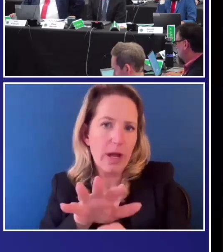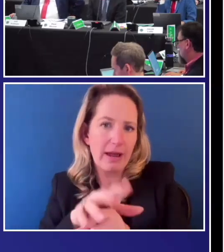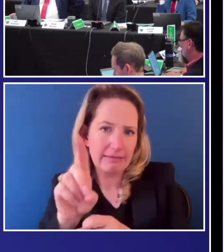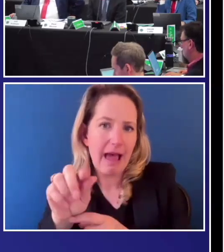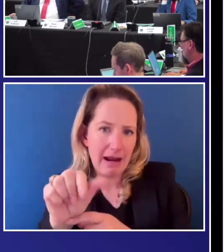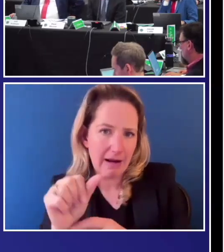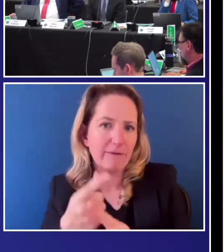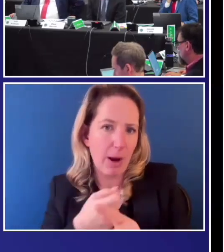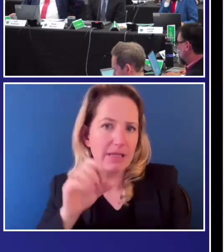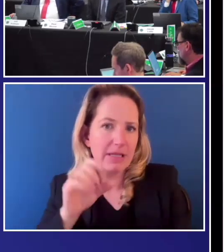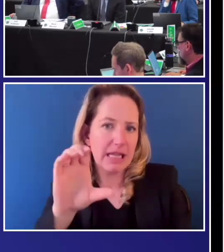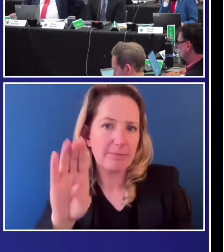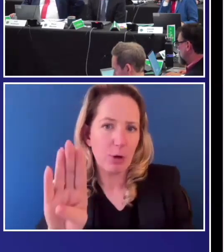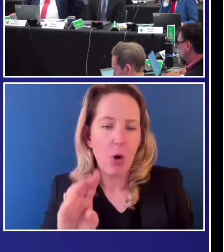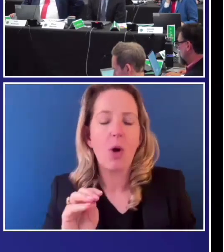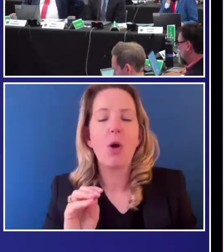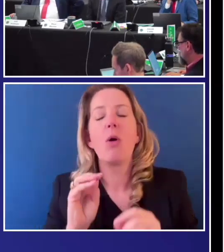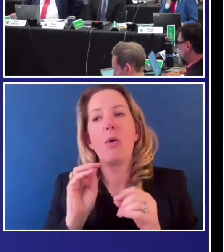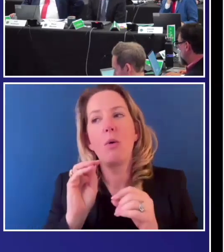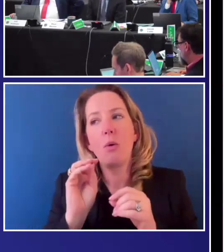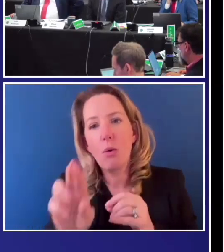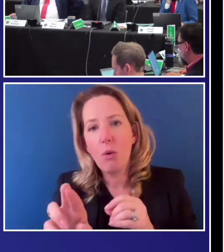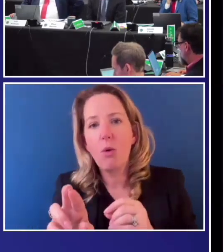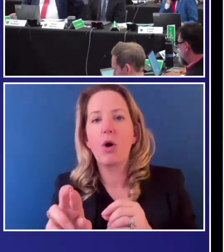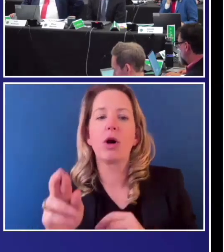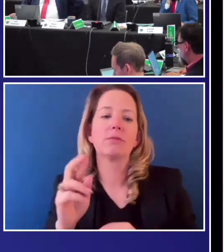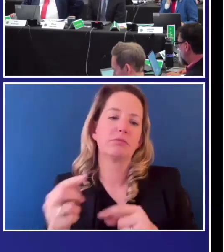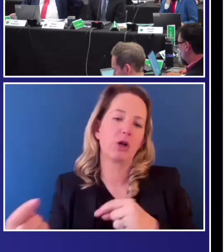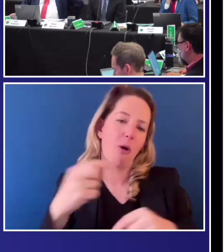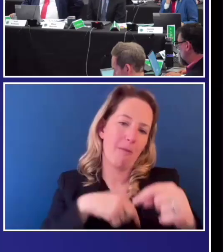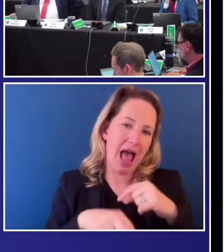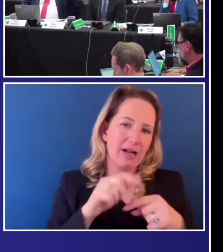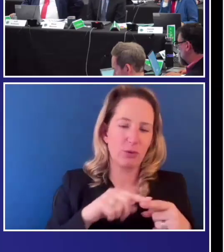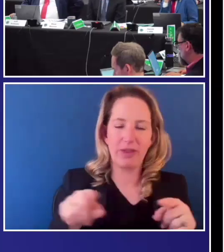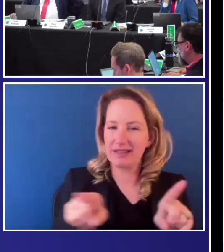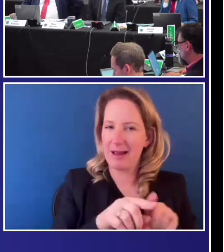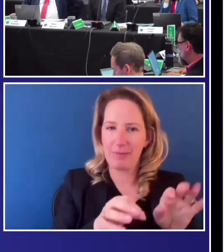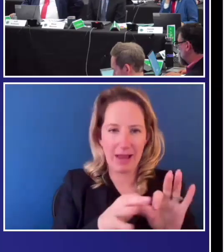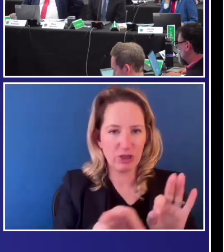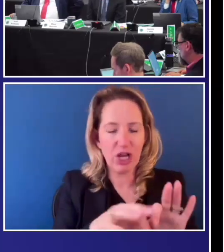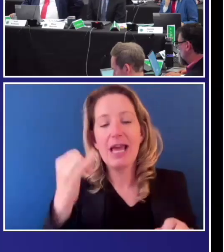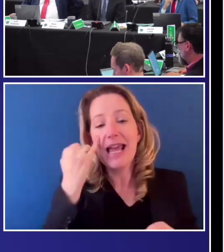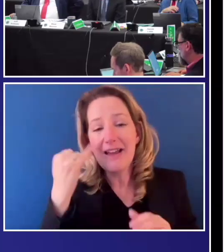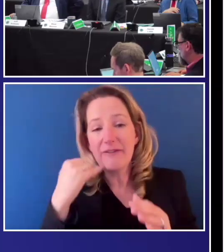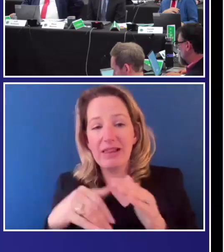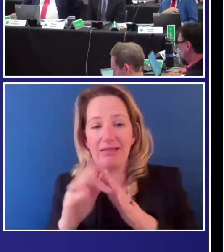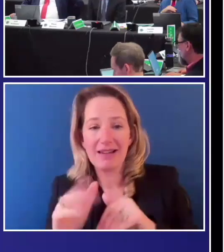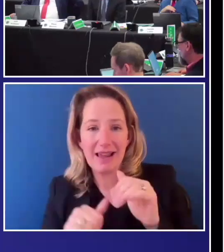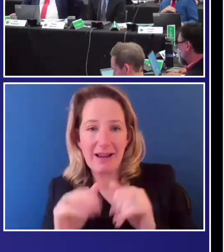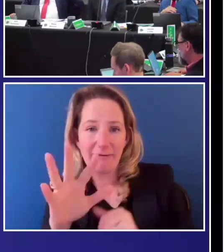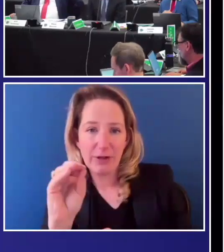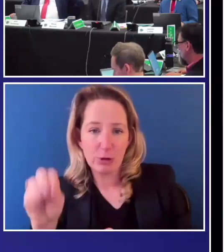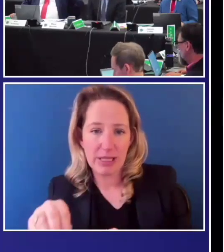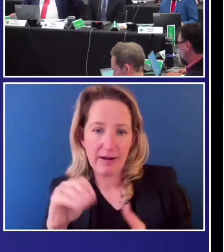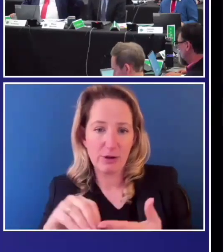Bureau or -- and we're going back to the same language -- if fewer than 50% of the students enrolled in the institution,